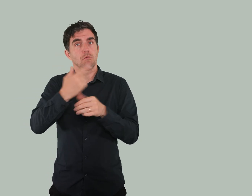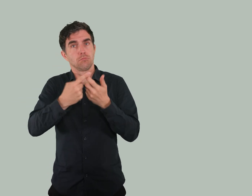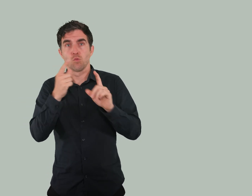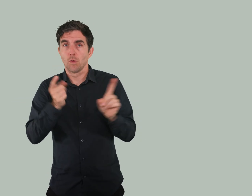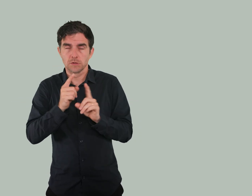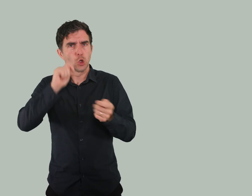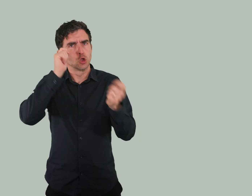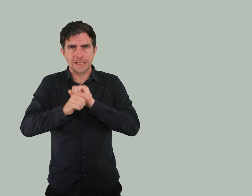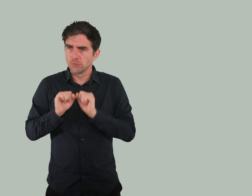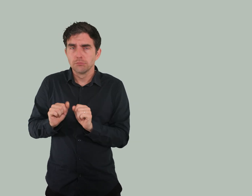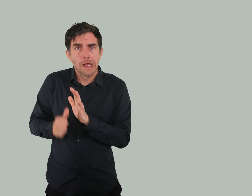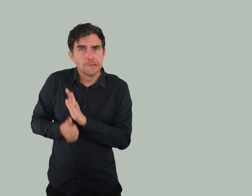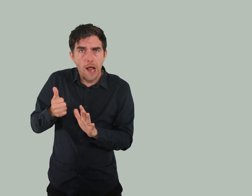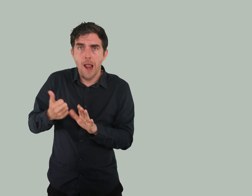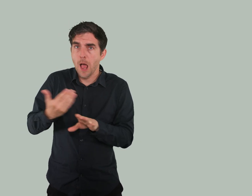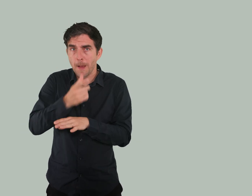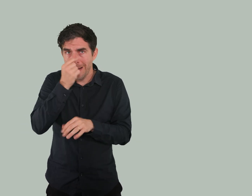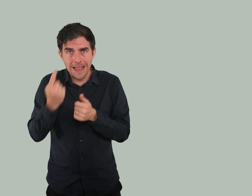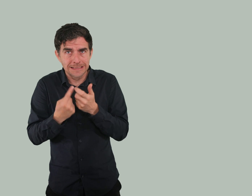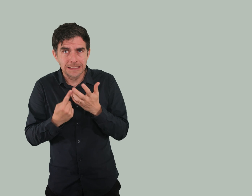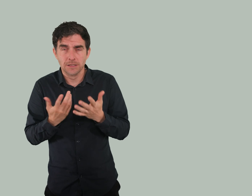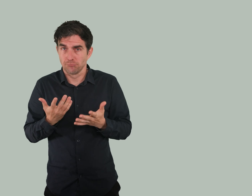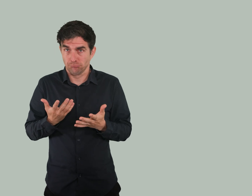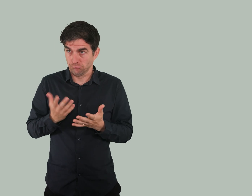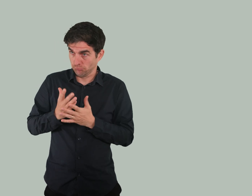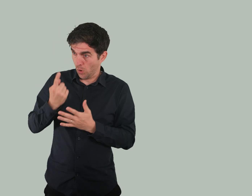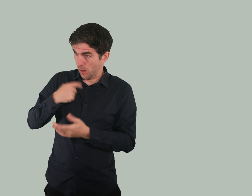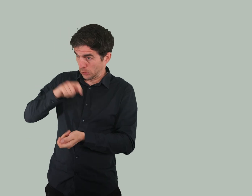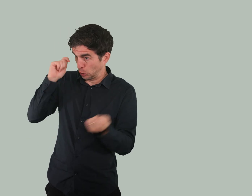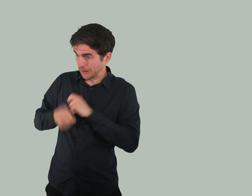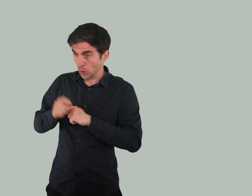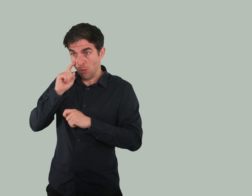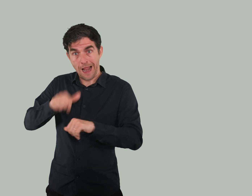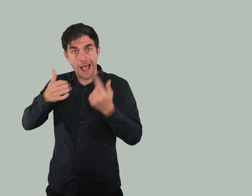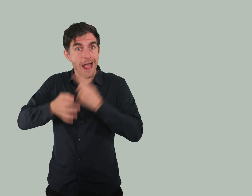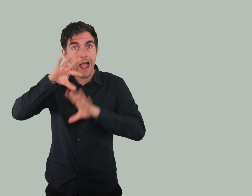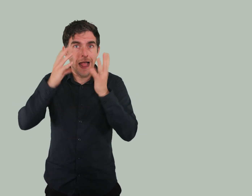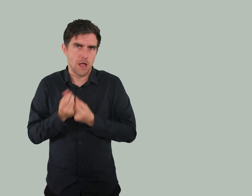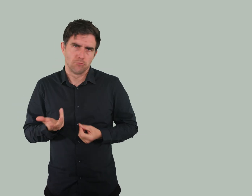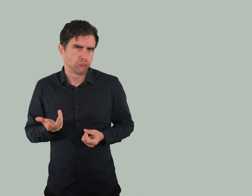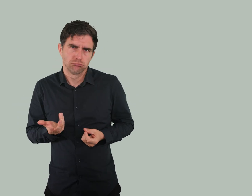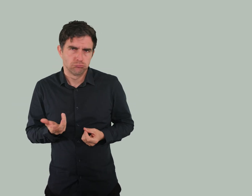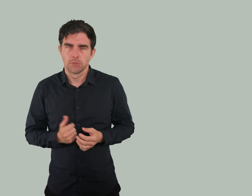reforms to skills and employability will have limited effect.